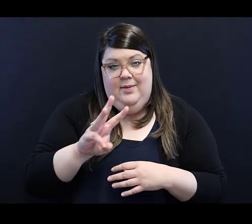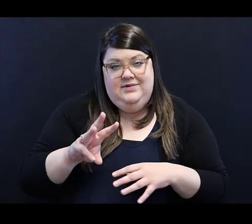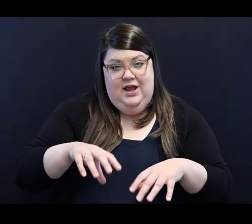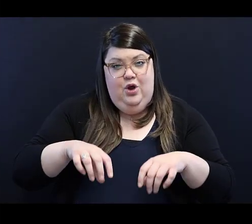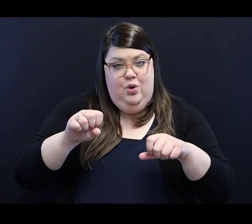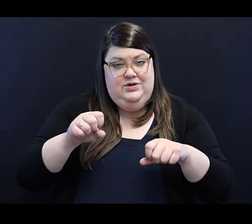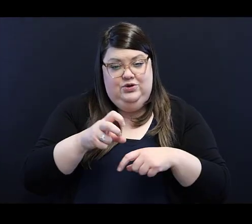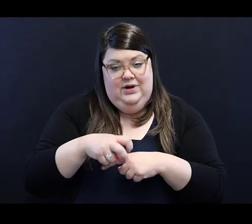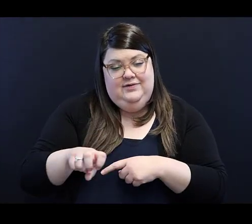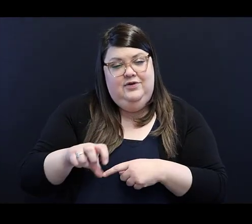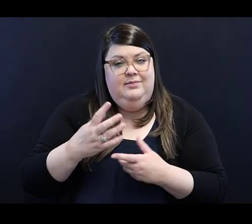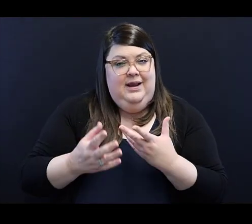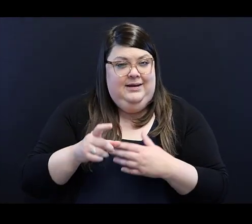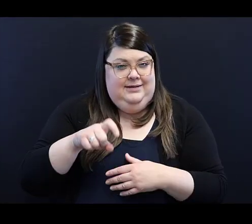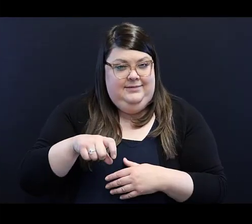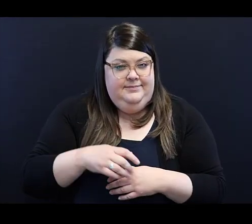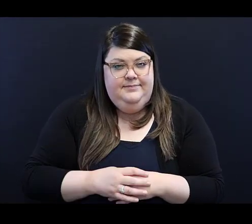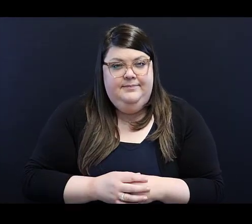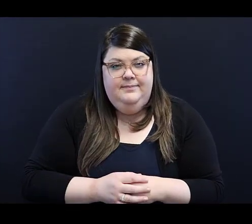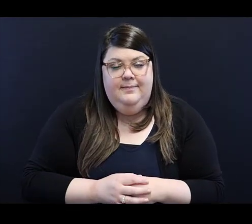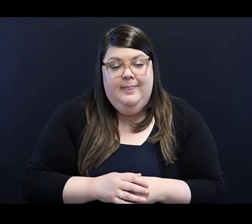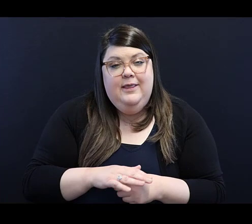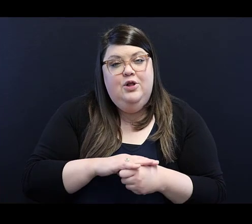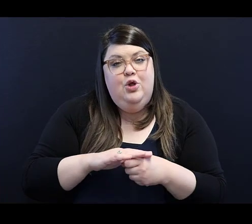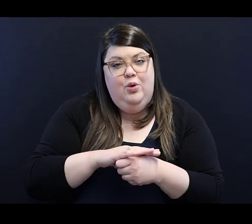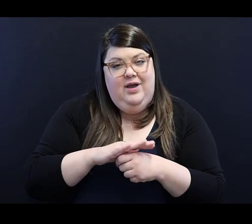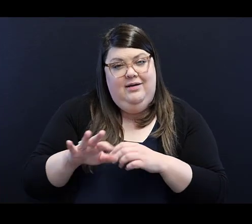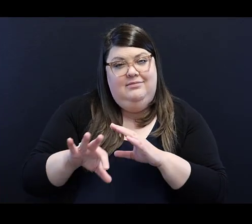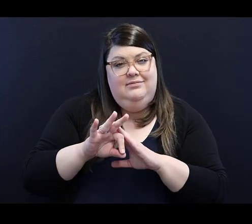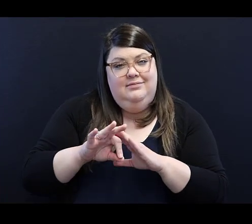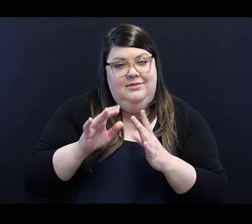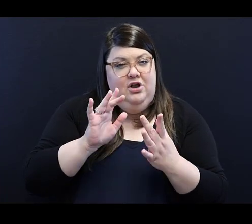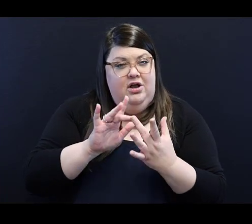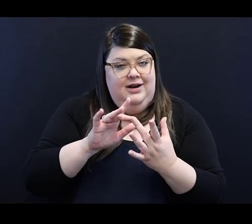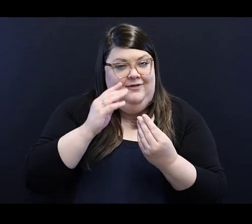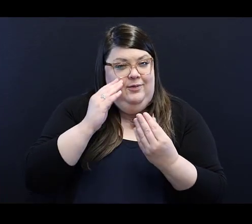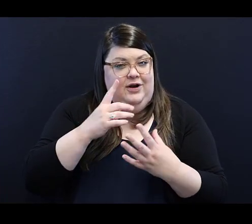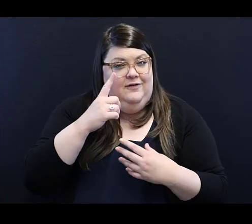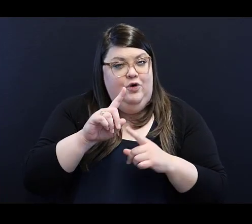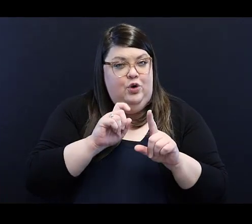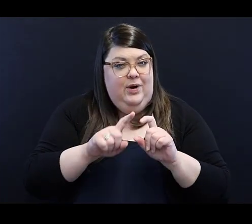transfer may be needed. Locate contact information for questions and support.